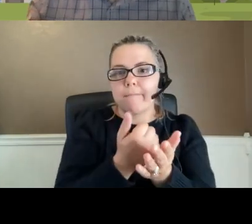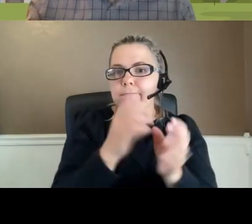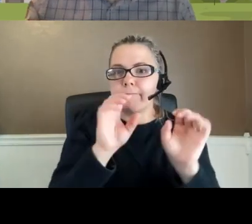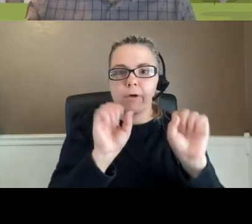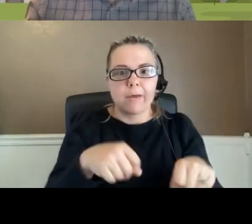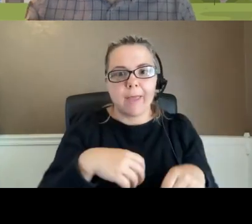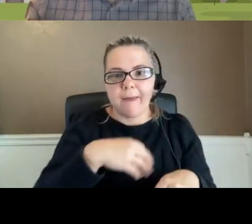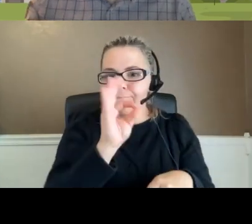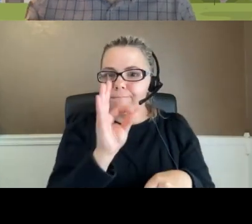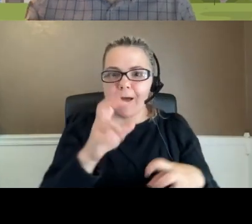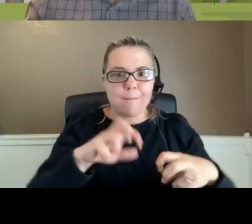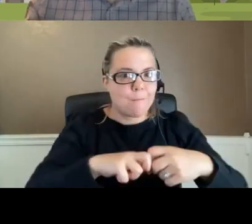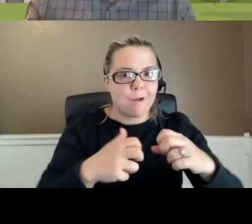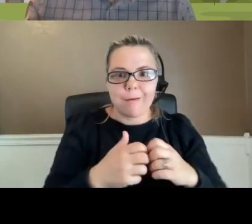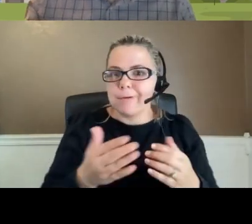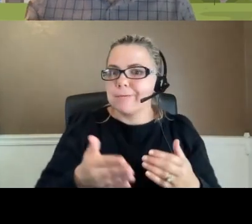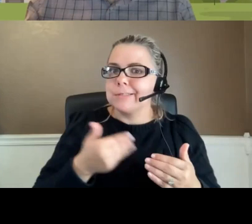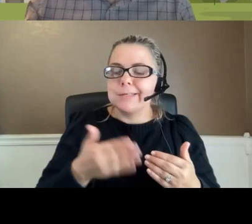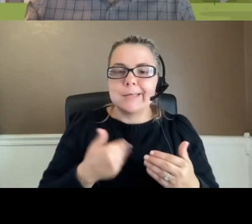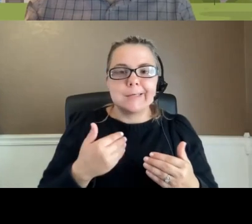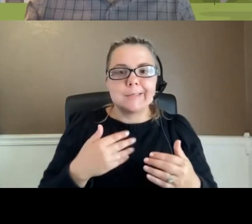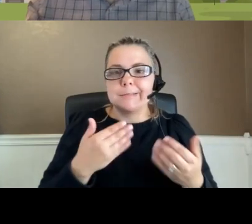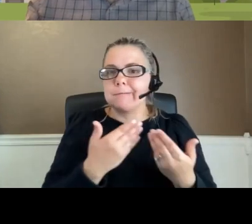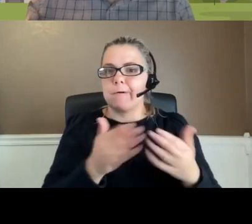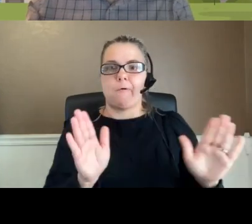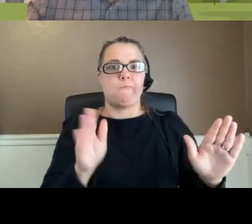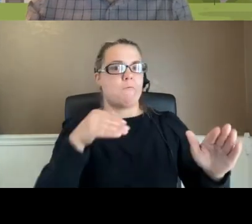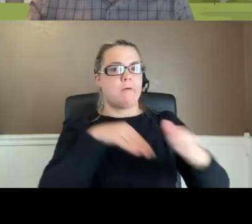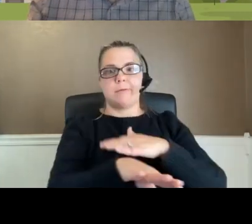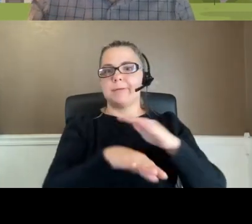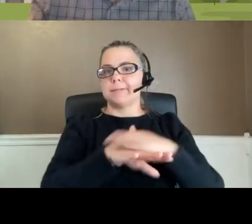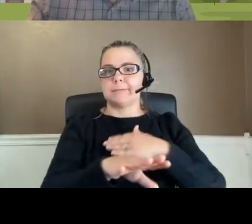you a sense of the overall accessibility of an entire site or an entire web property.